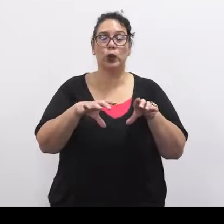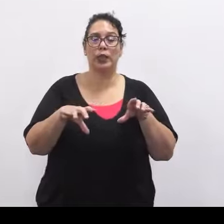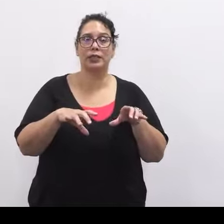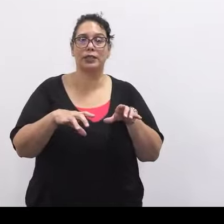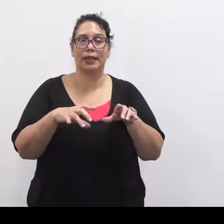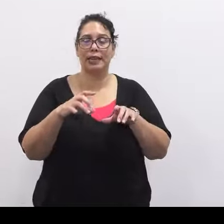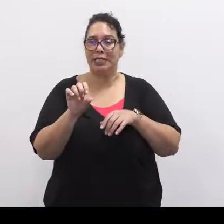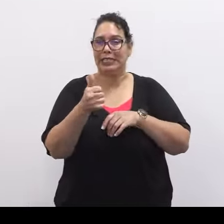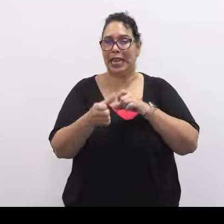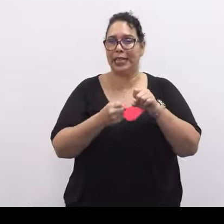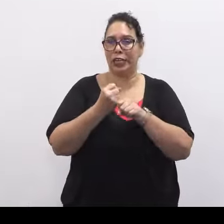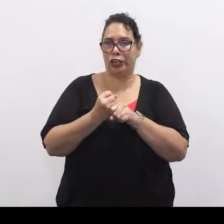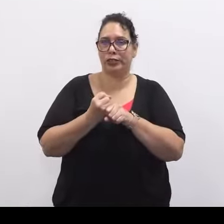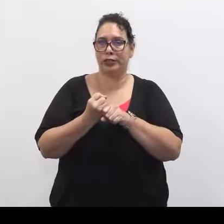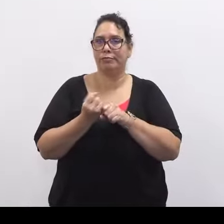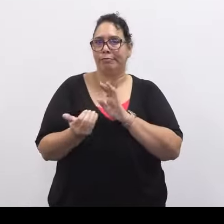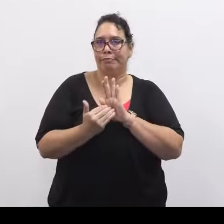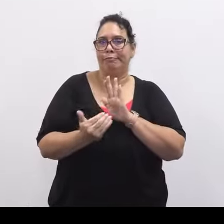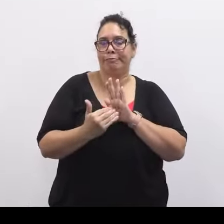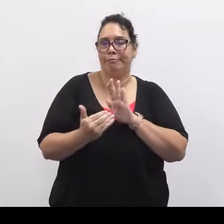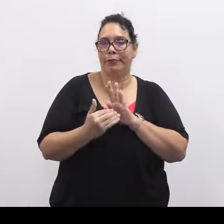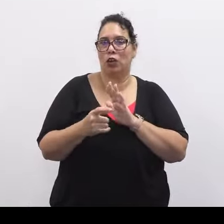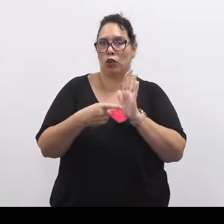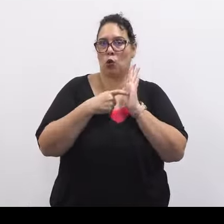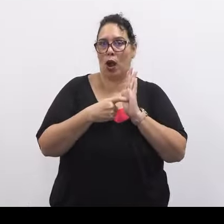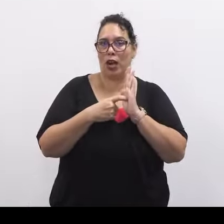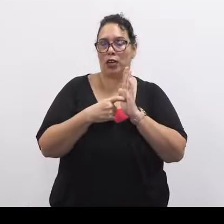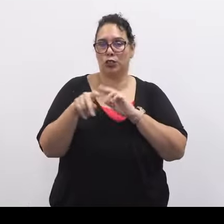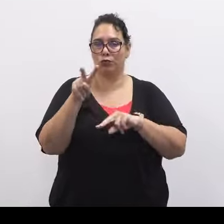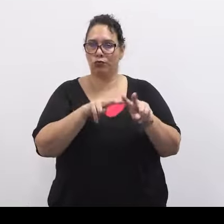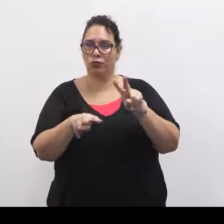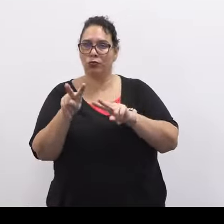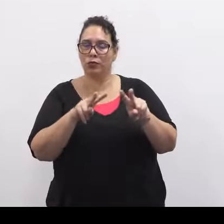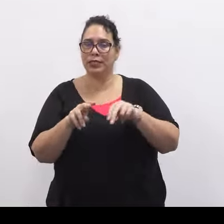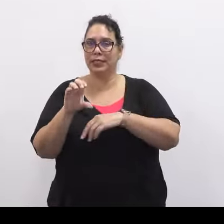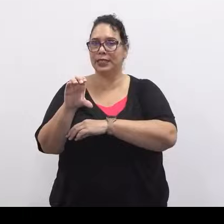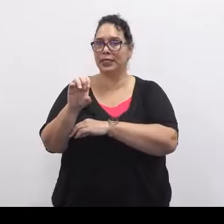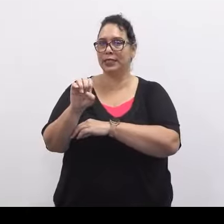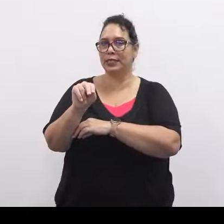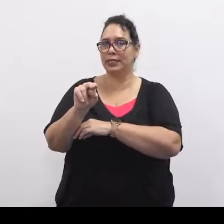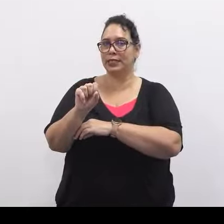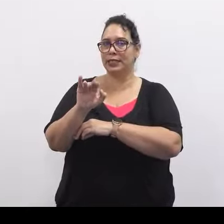we are required to look at the census data that's come out and look at our current trustee areas